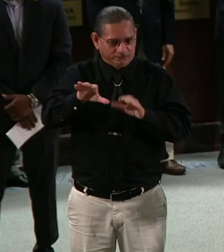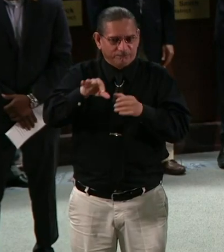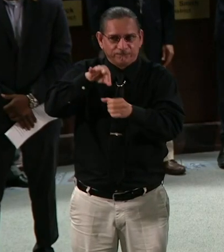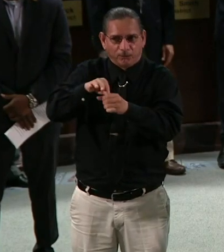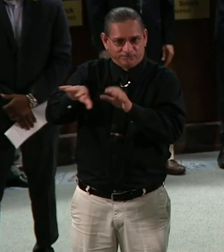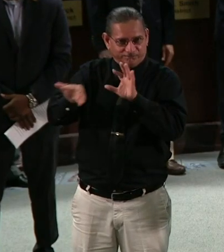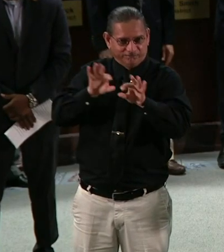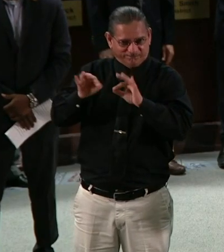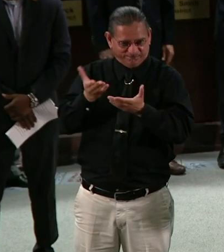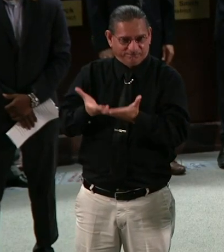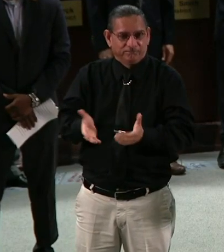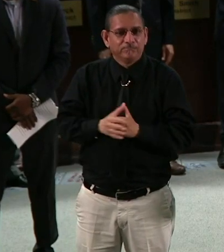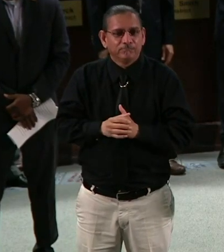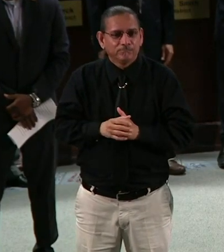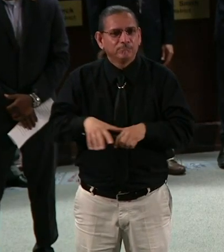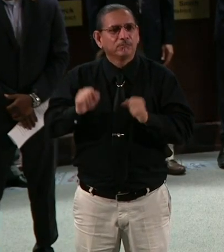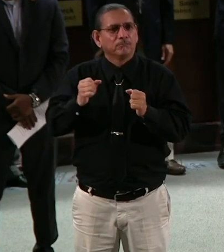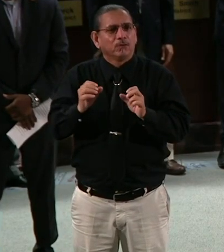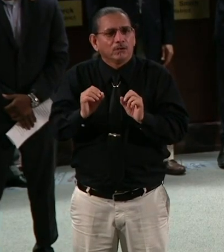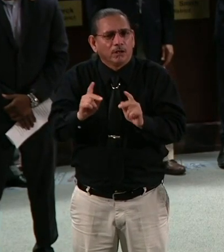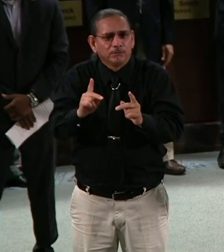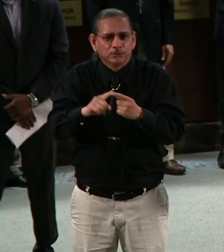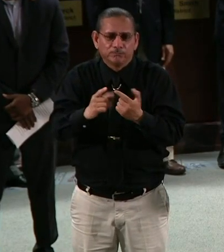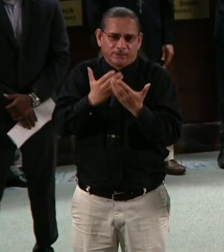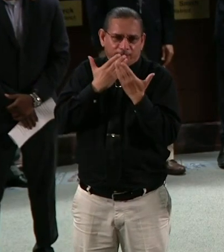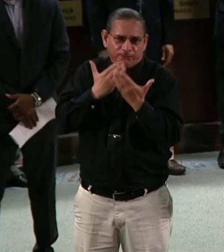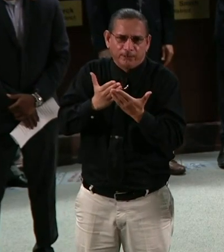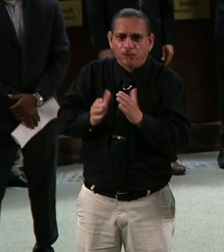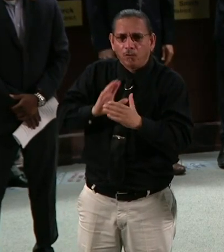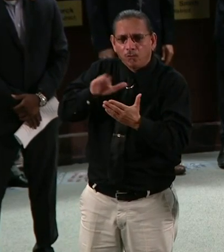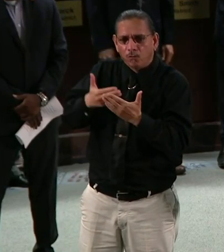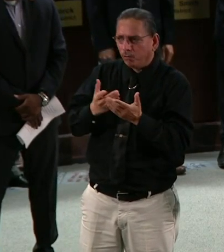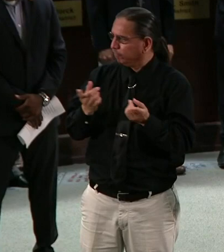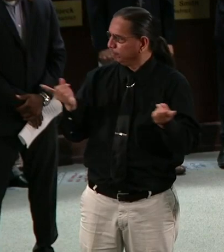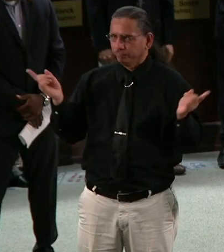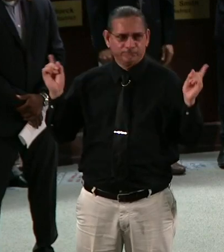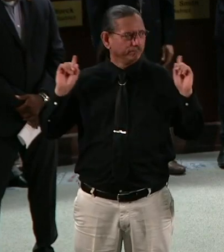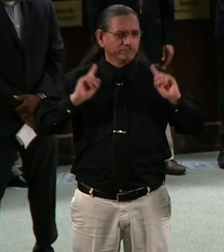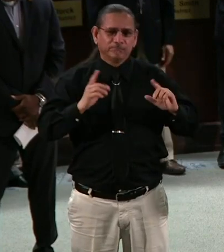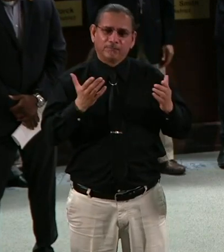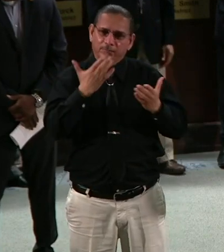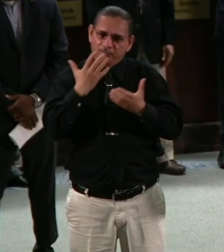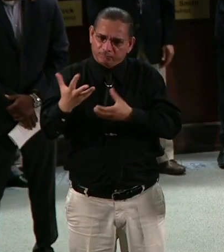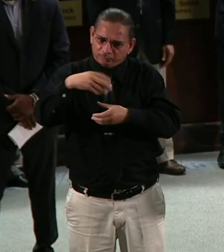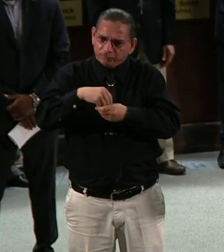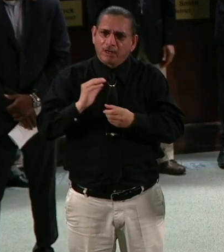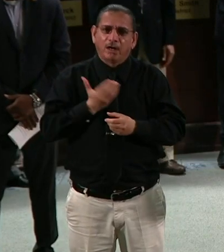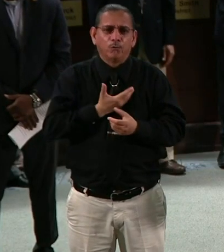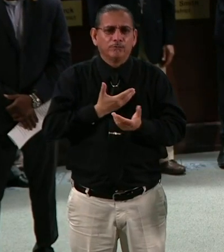ALSO AT THE STATE LEVEL I WANT TO TAKE A STOP. TWO THANK ALL